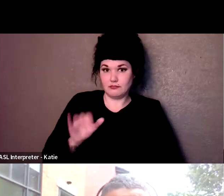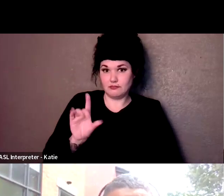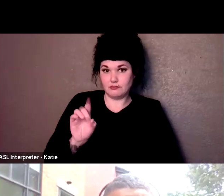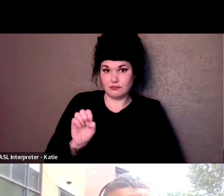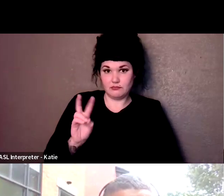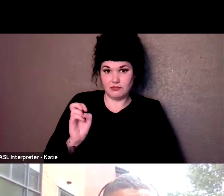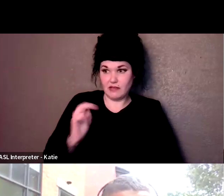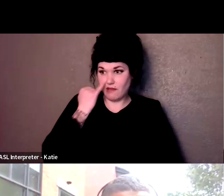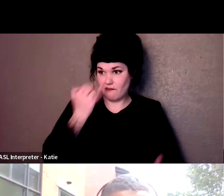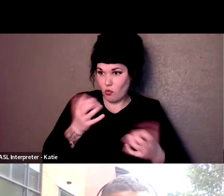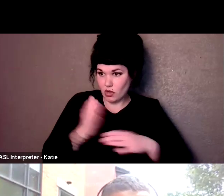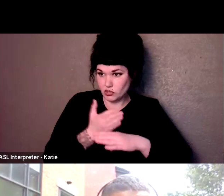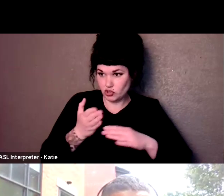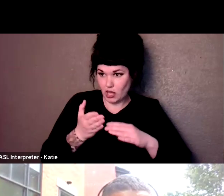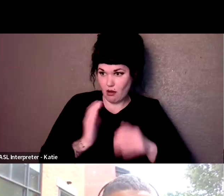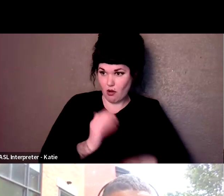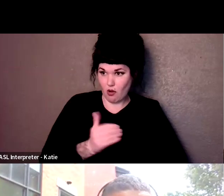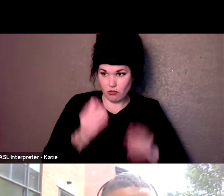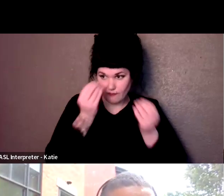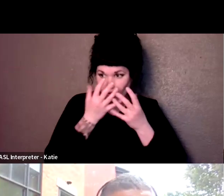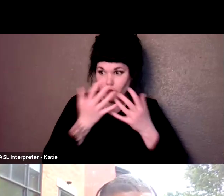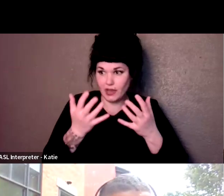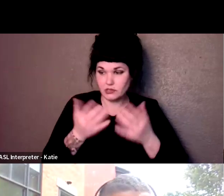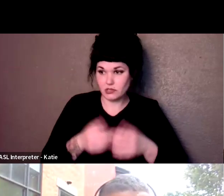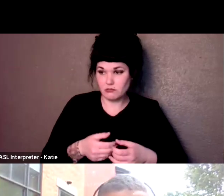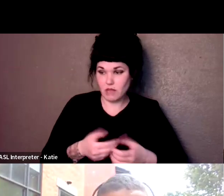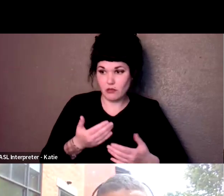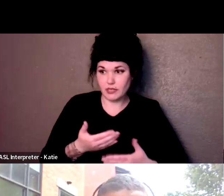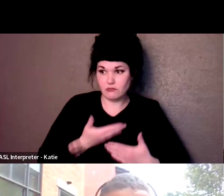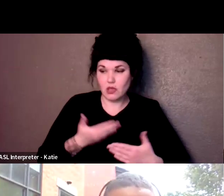aware of some small communities down there. I'm aware of a church community actually that you